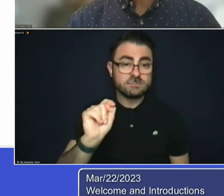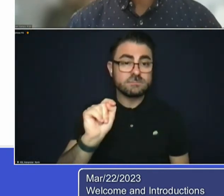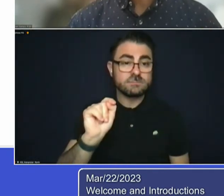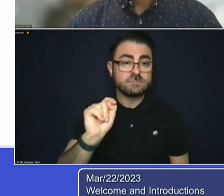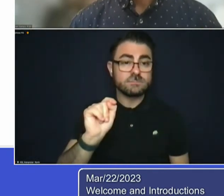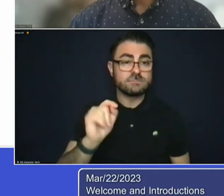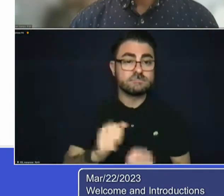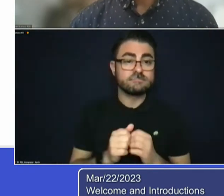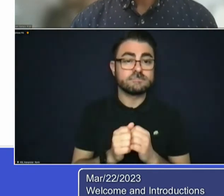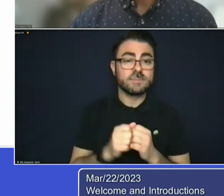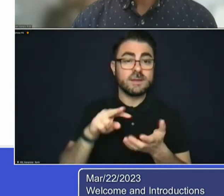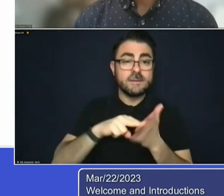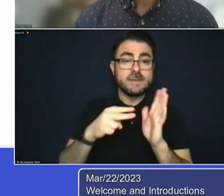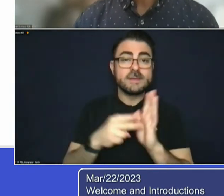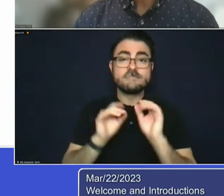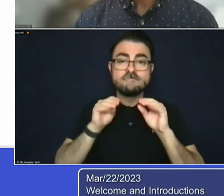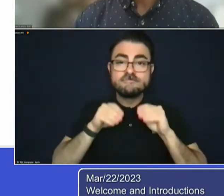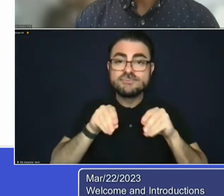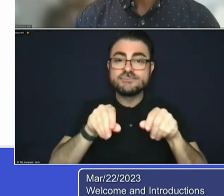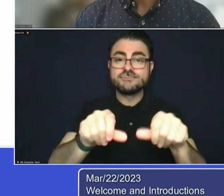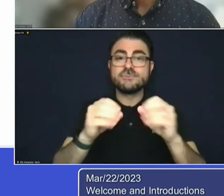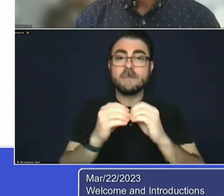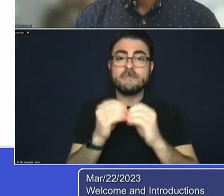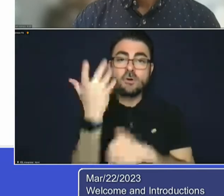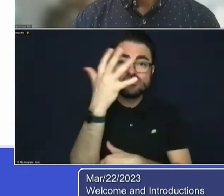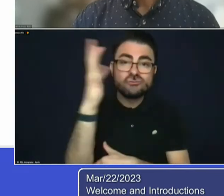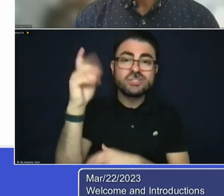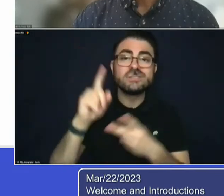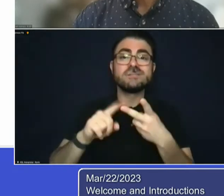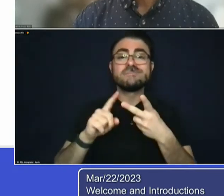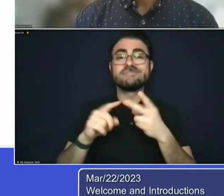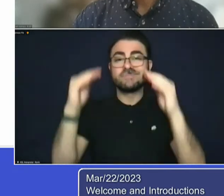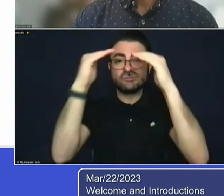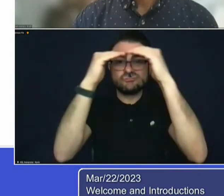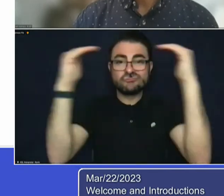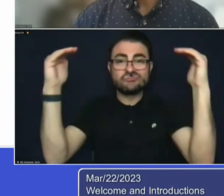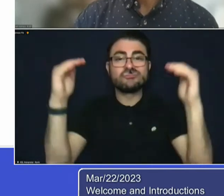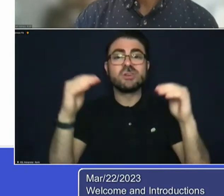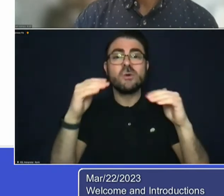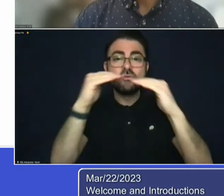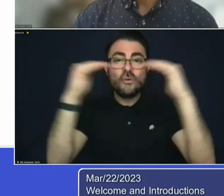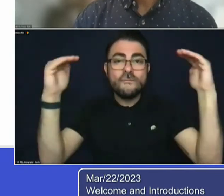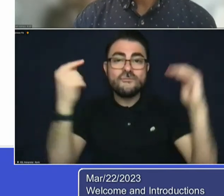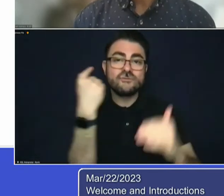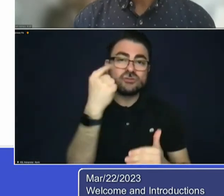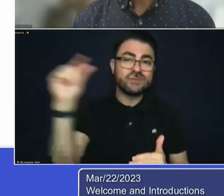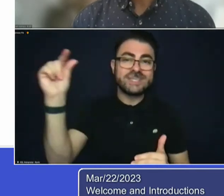COMMUNITY SITES, POTENTIALLY REMOVE PAVEMENT AND PLANT TREES, INVEST IN GREEN ROOFS AND THINGS